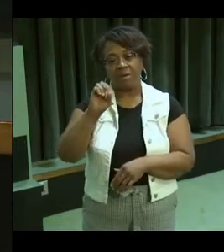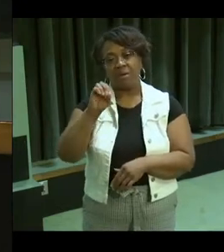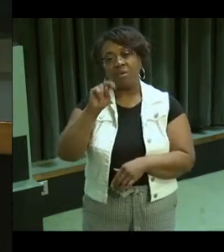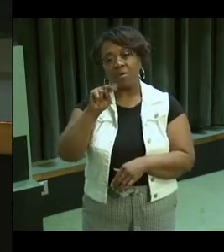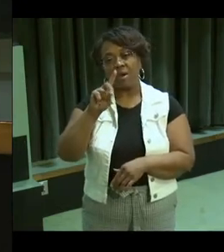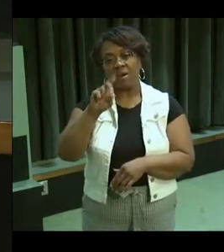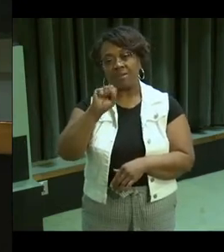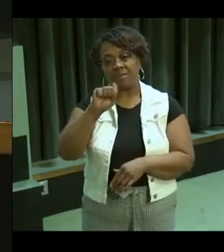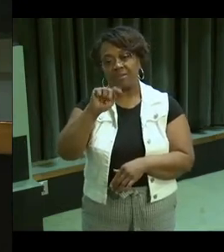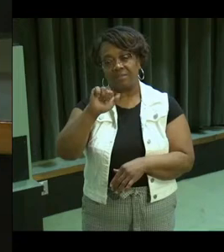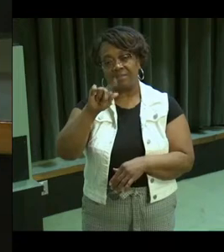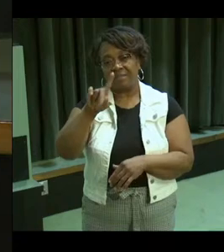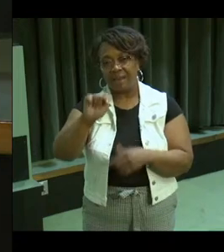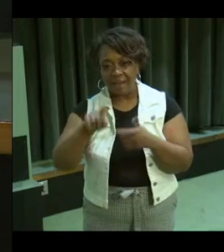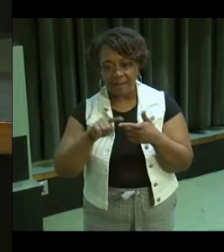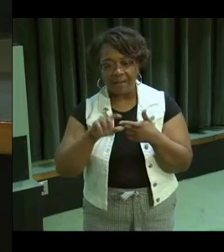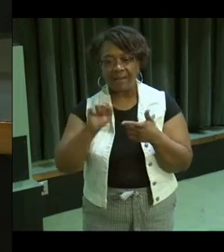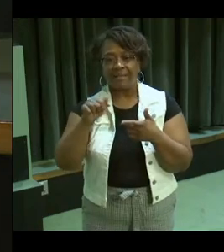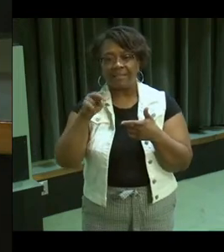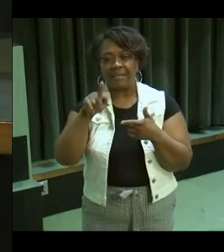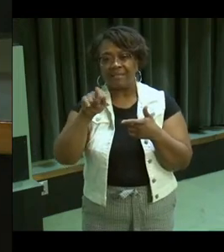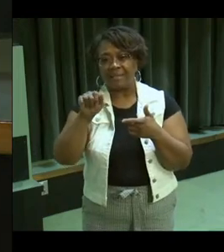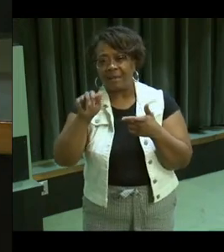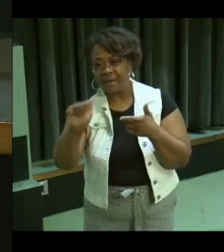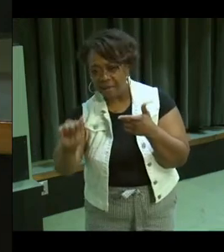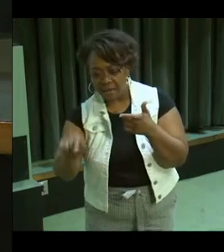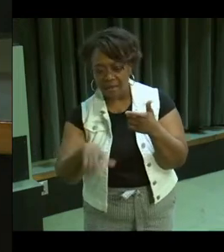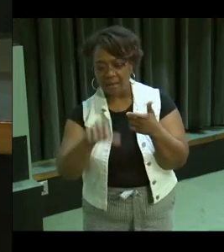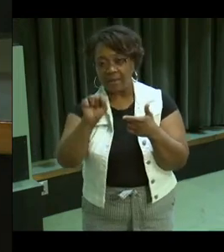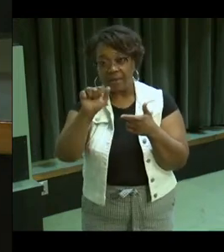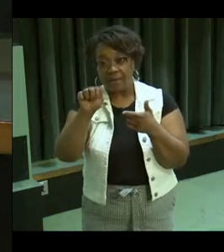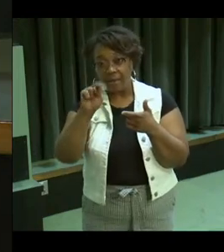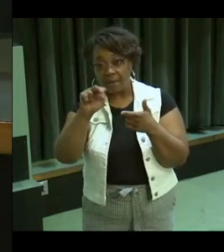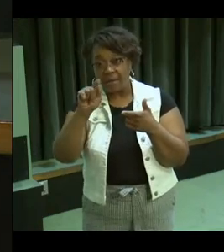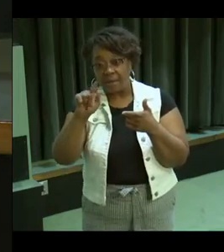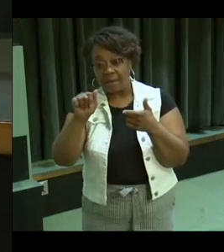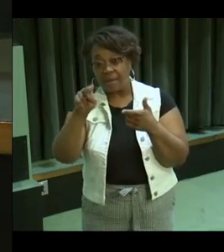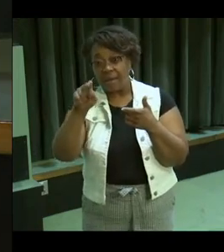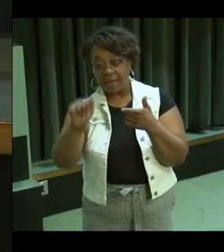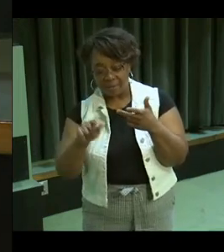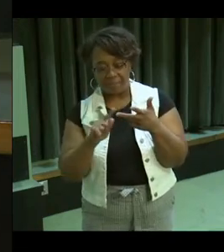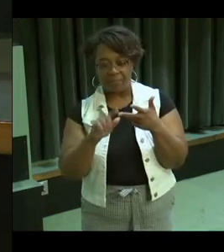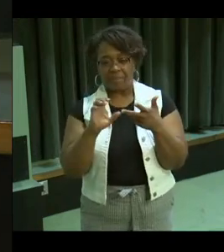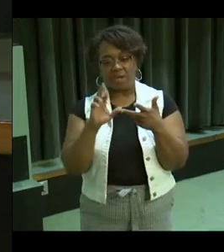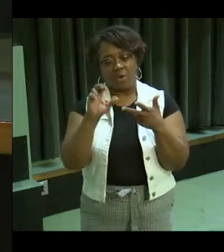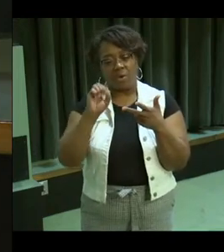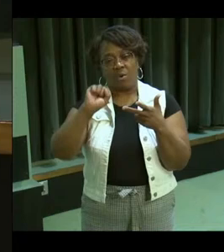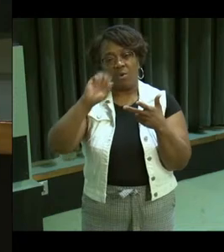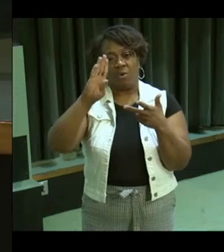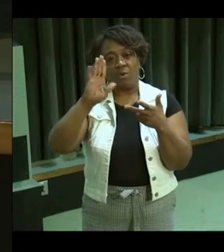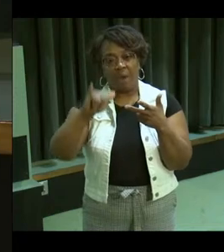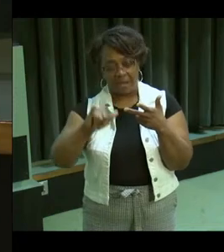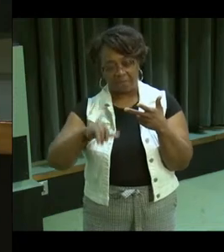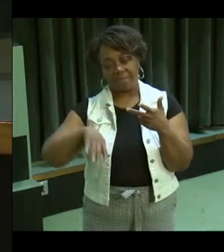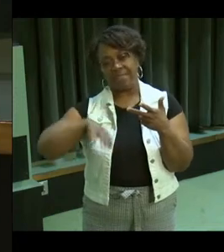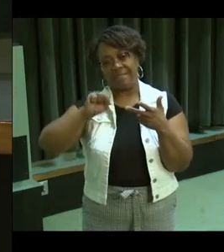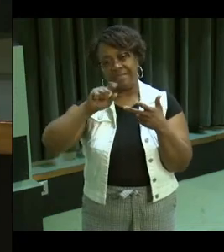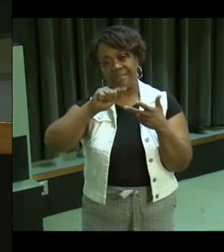Crosby, Stills and Nash and I mean, it just it just so many